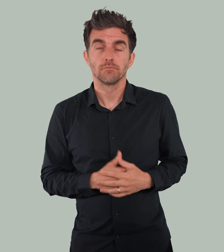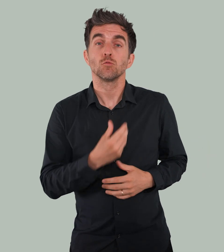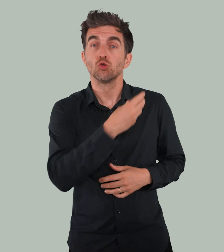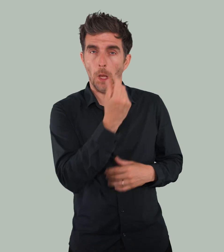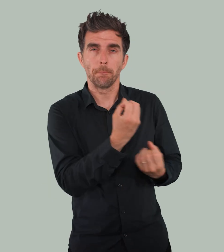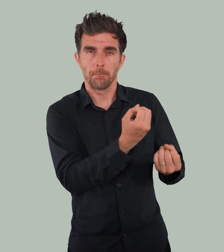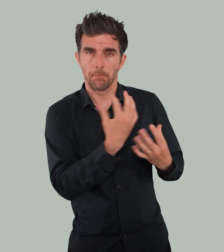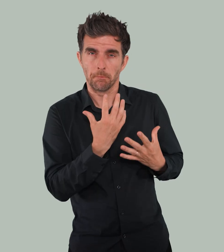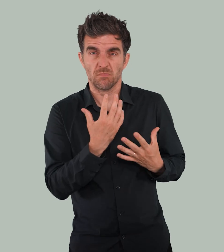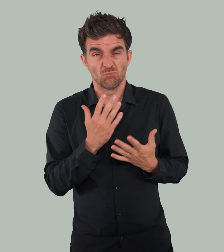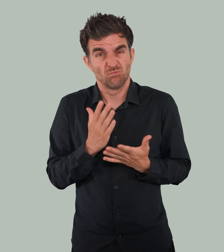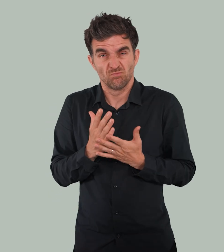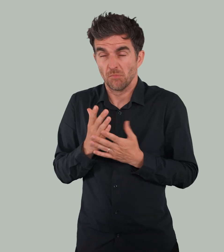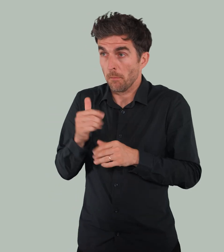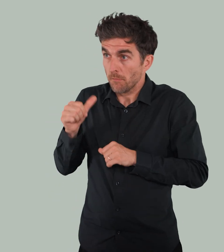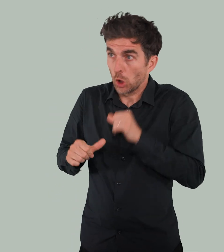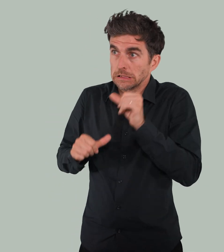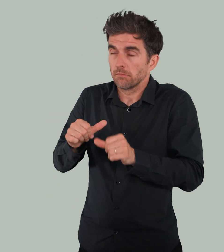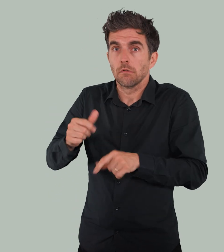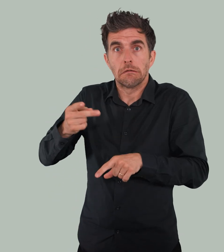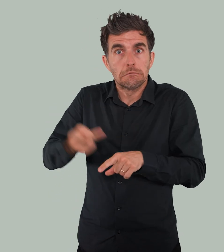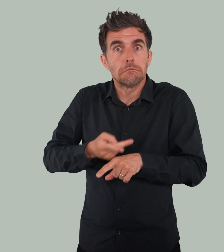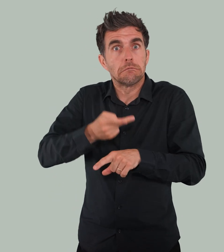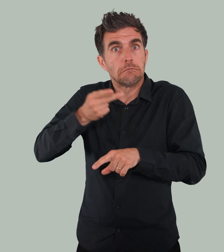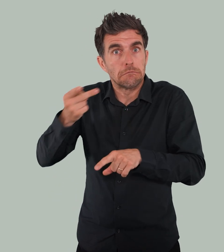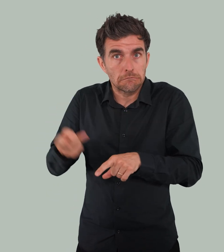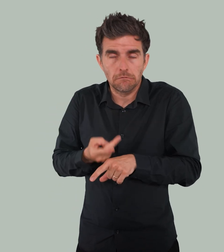Some respondents also describe these processes as repetitive,